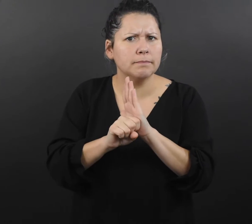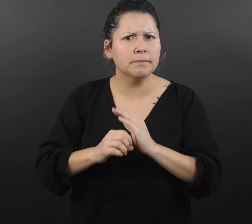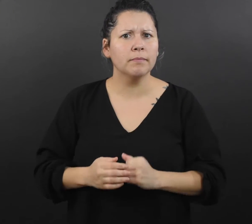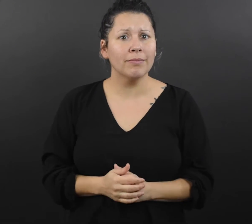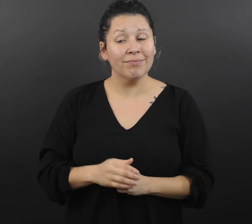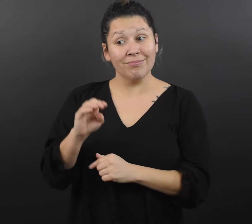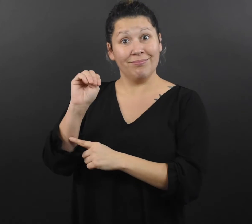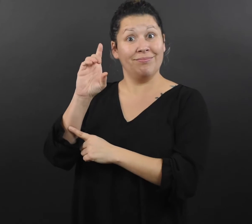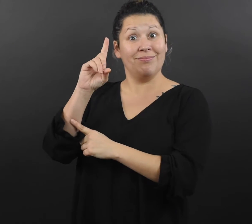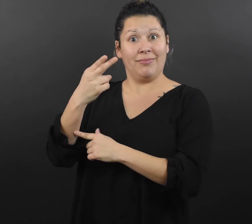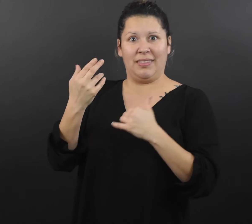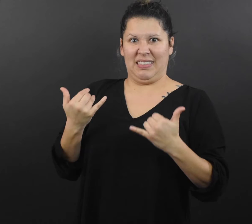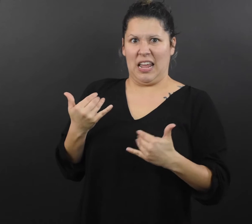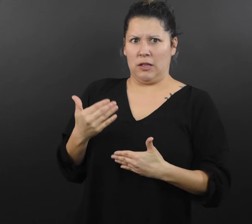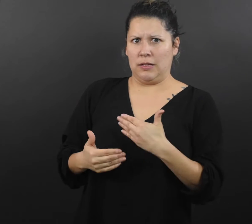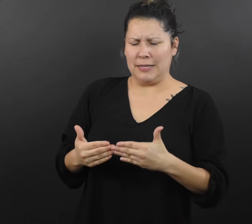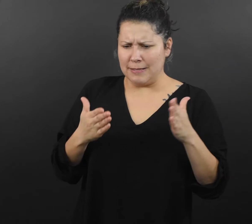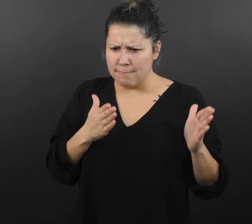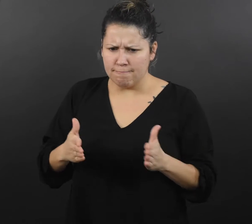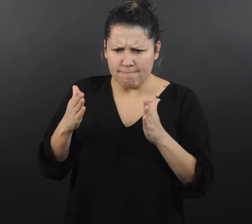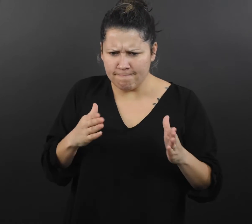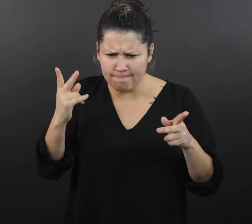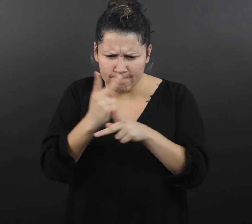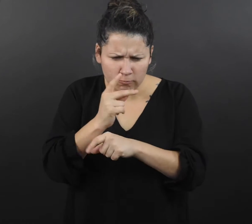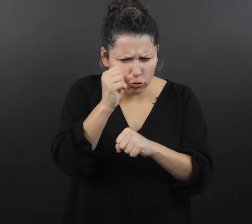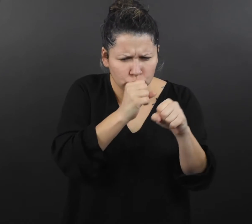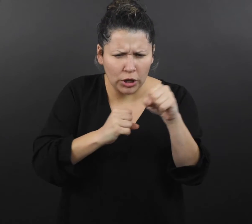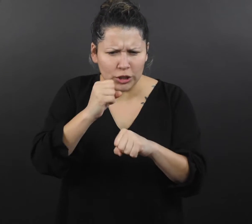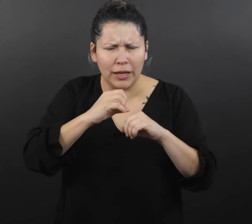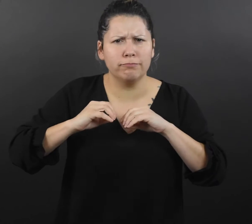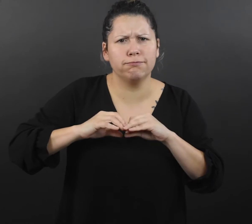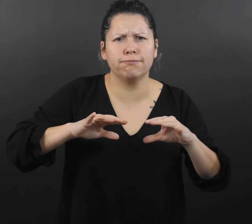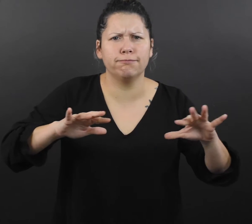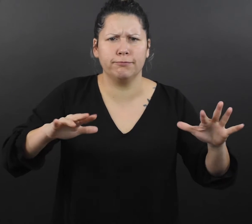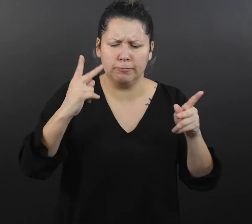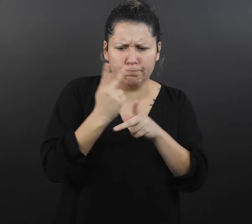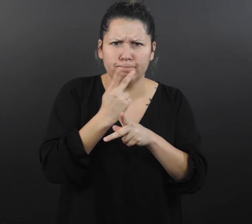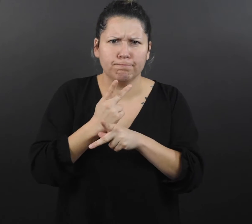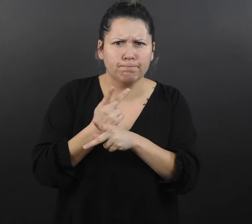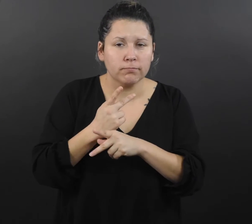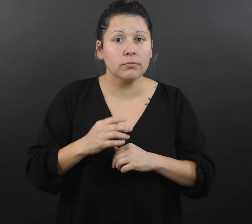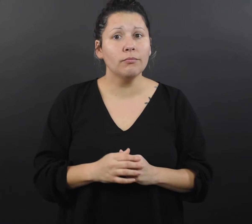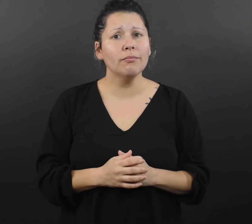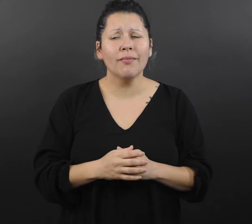MDH is in the process of planning this distribution.